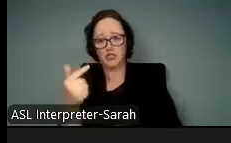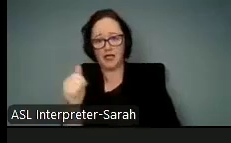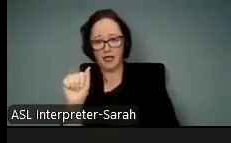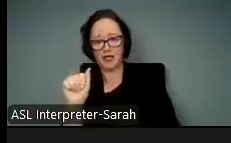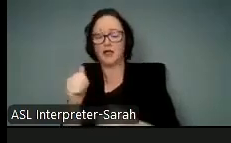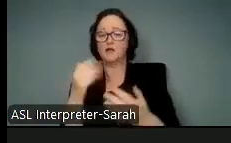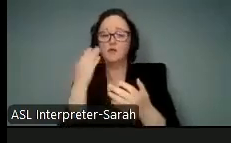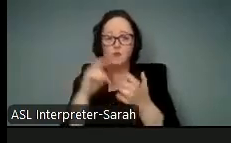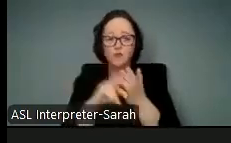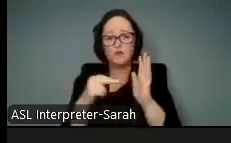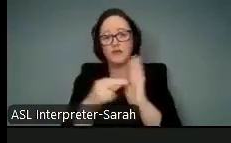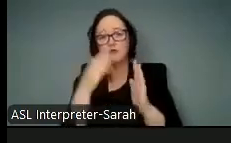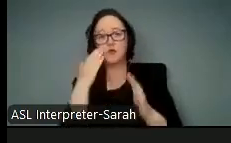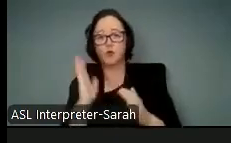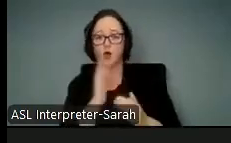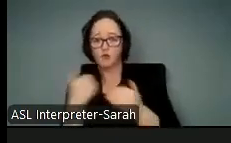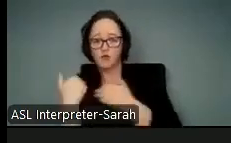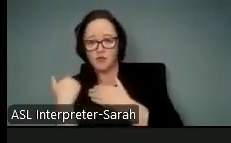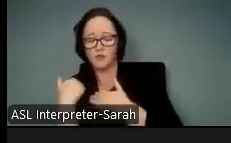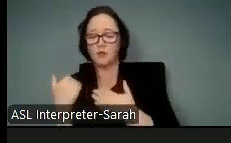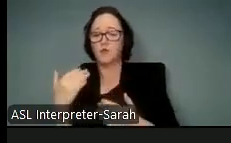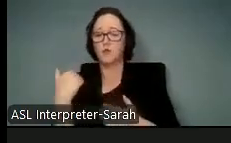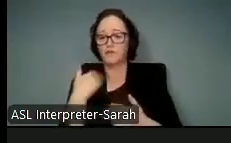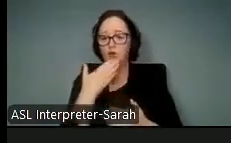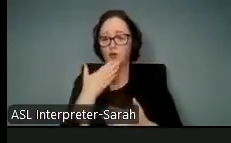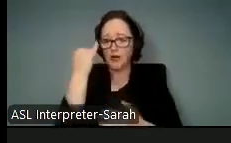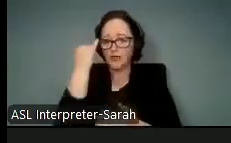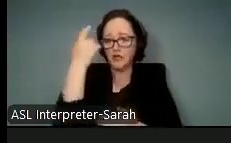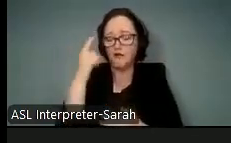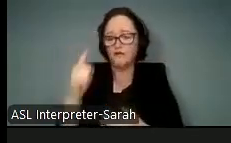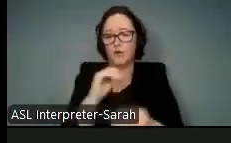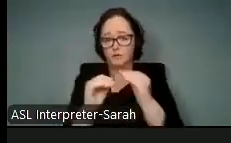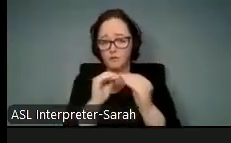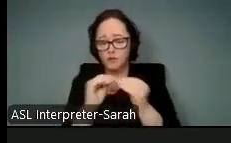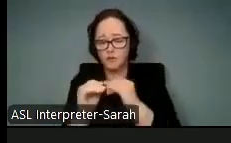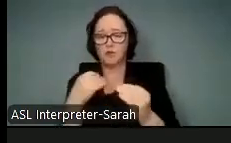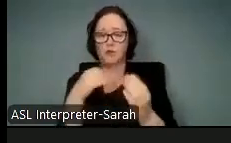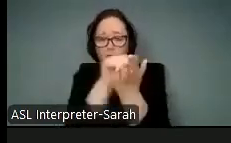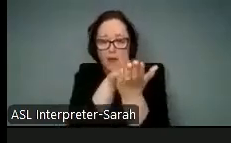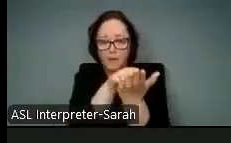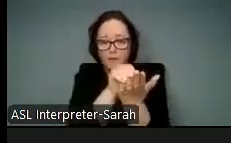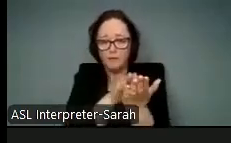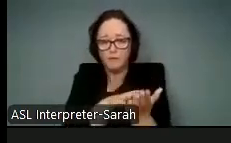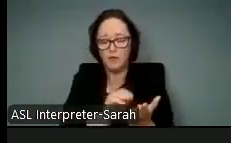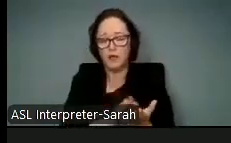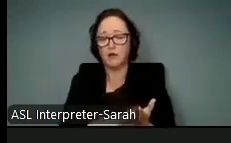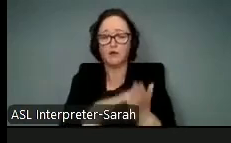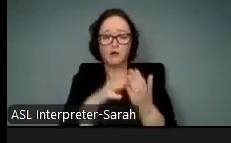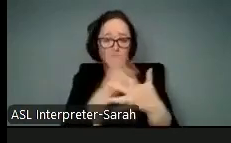we've got a good idea of remediation, we've mapped out a potential schedule. We need to get buy-in from our teams,